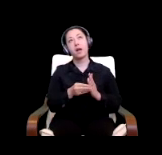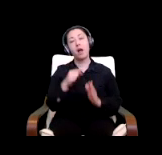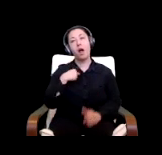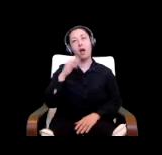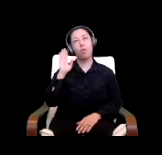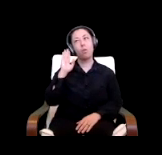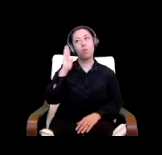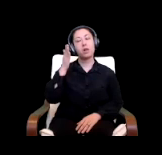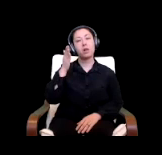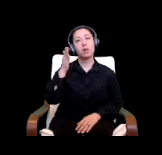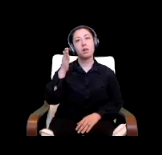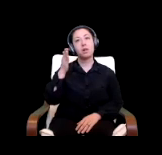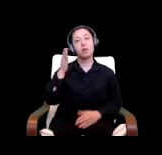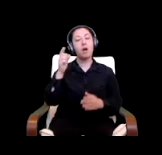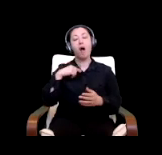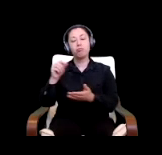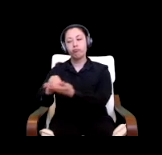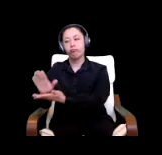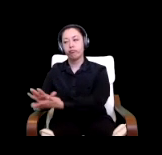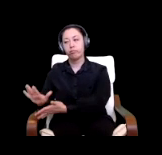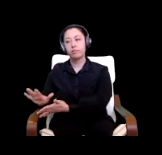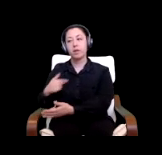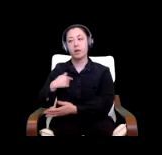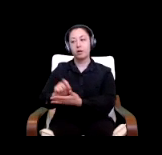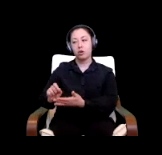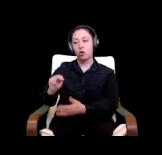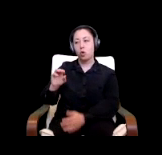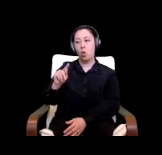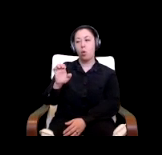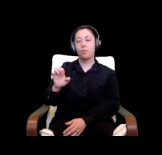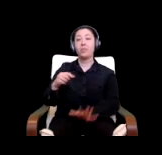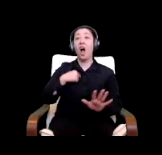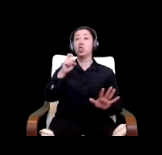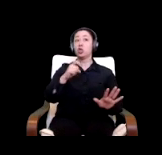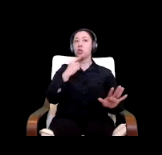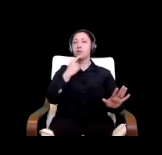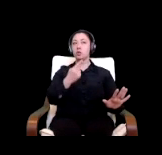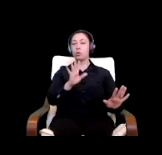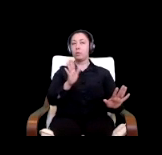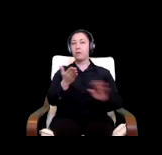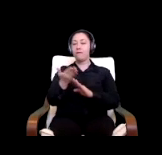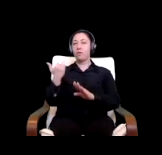a note of that. So I should have said earlier, I see this checklist is something that should